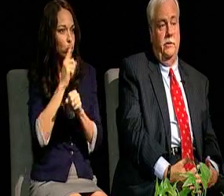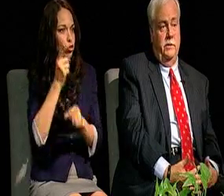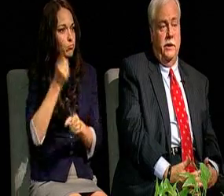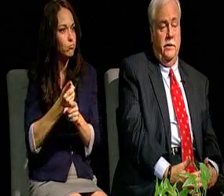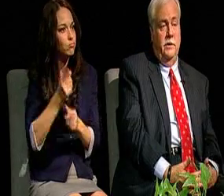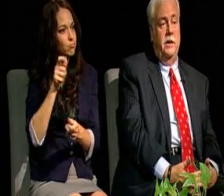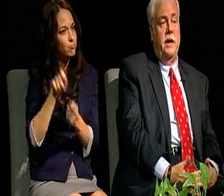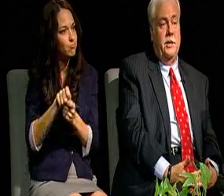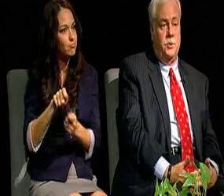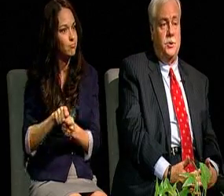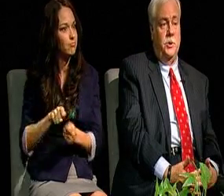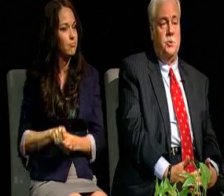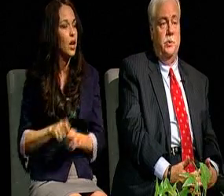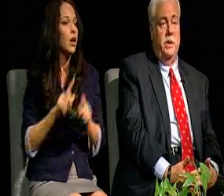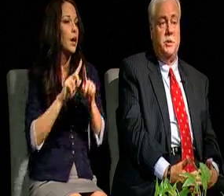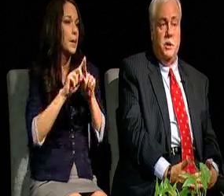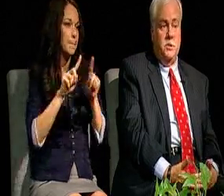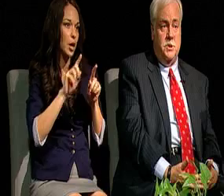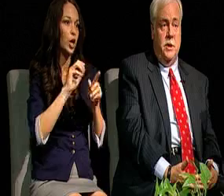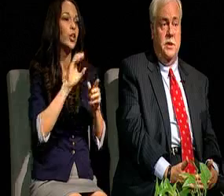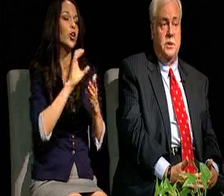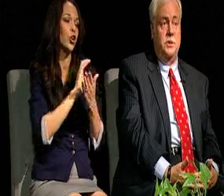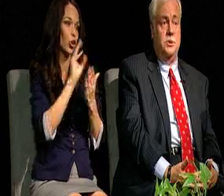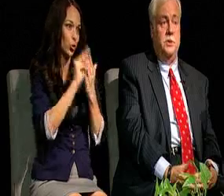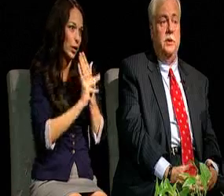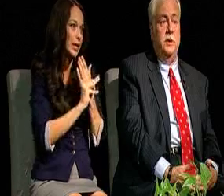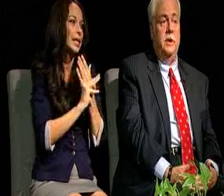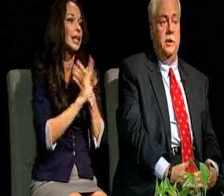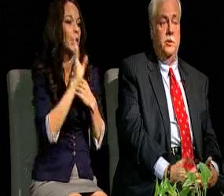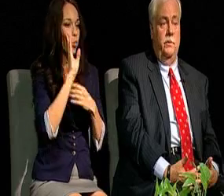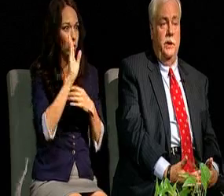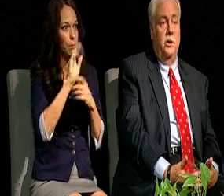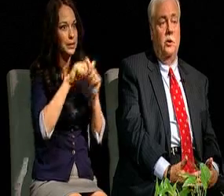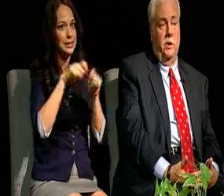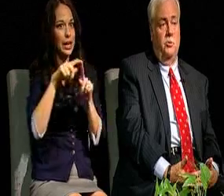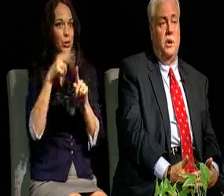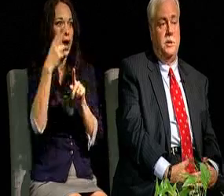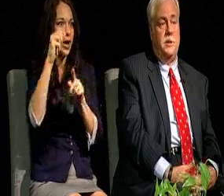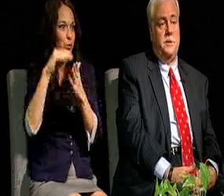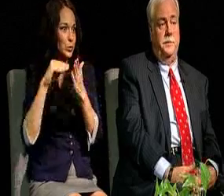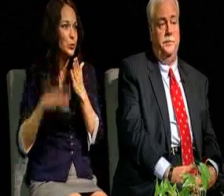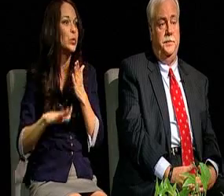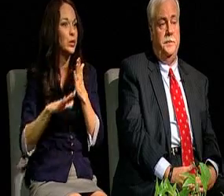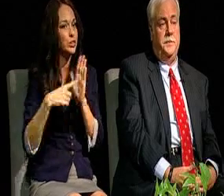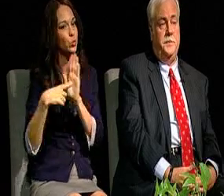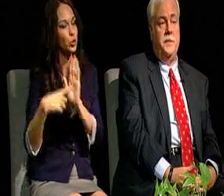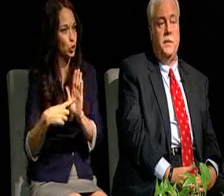and possibly students will be exposed to the Constitution after a video or learning process.